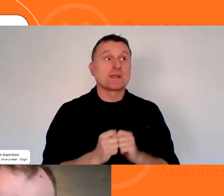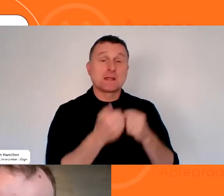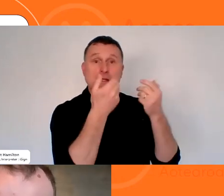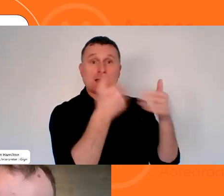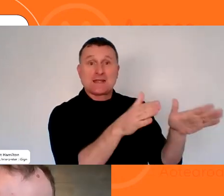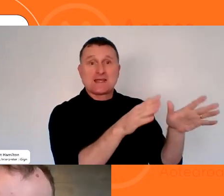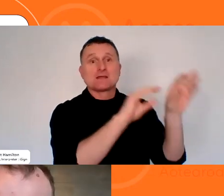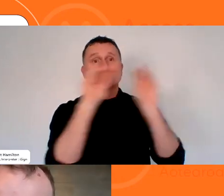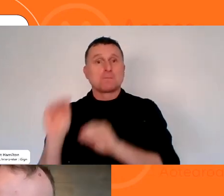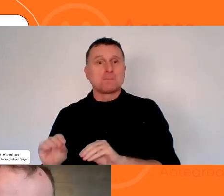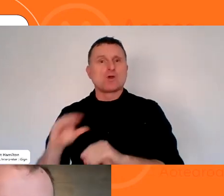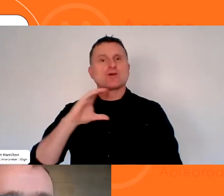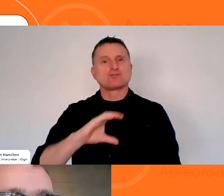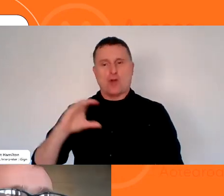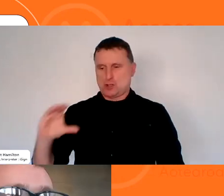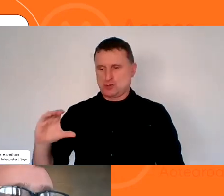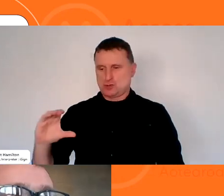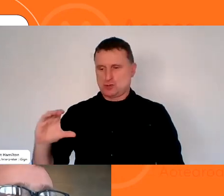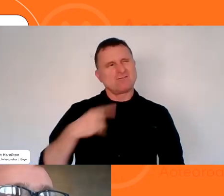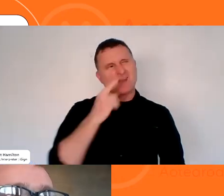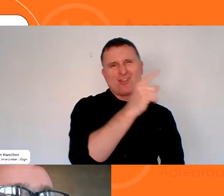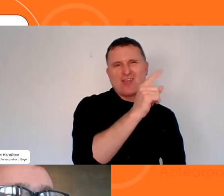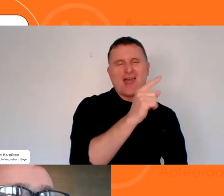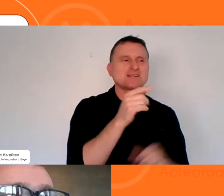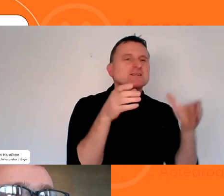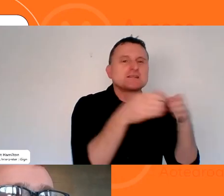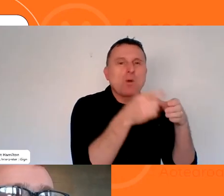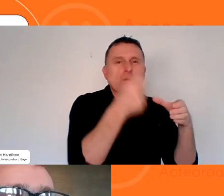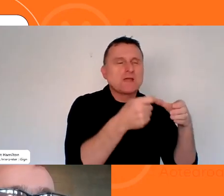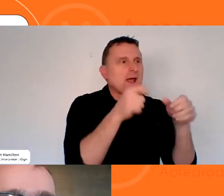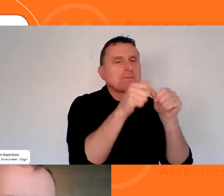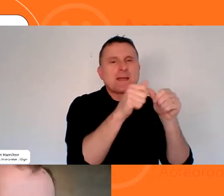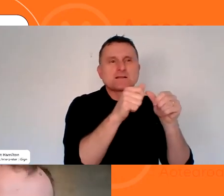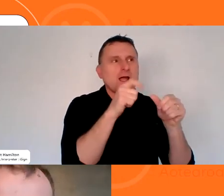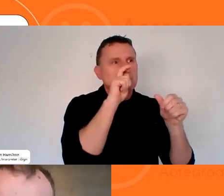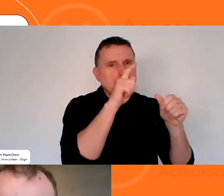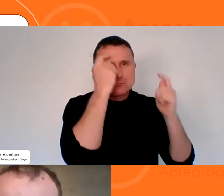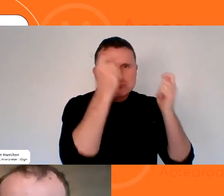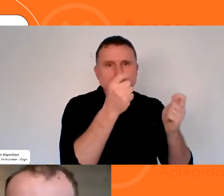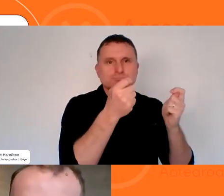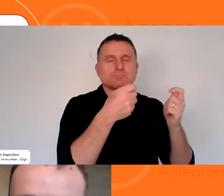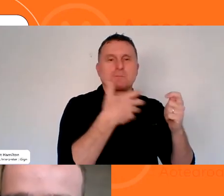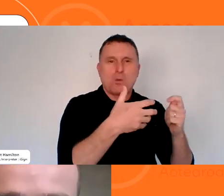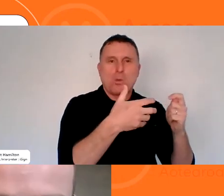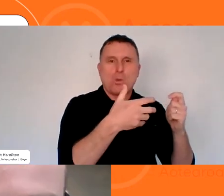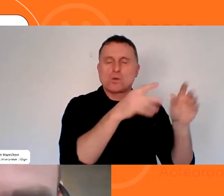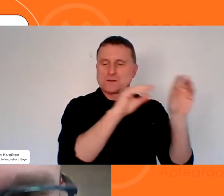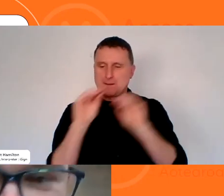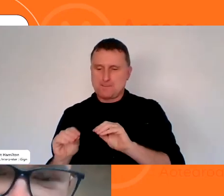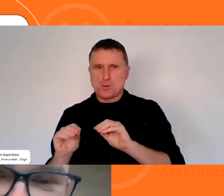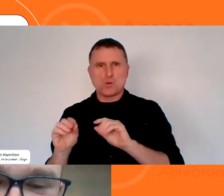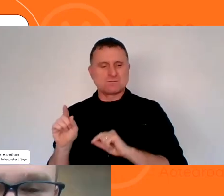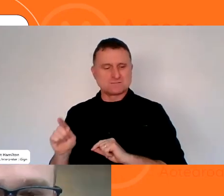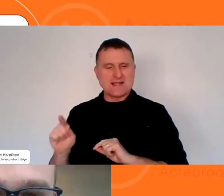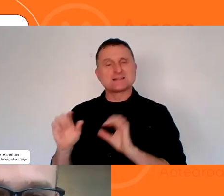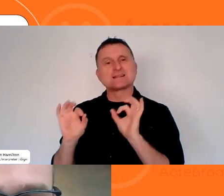was more used a lot and the word "special" schools were, I guess,